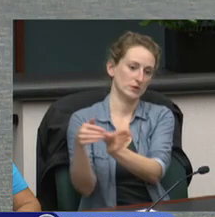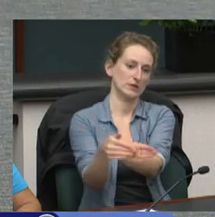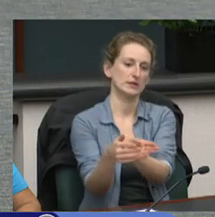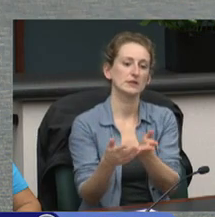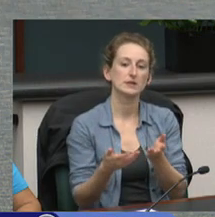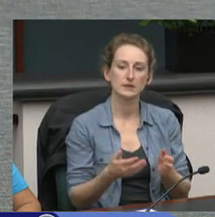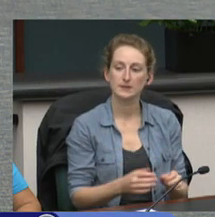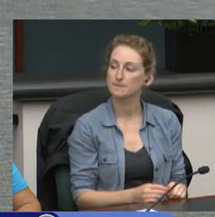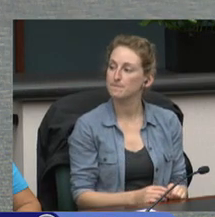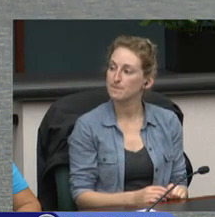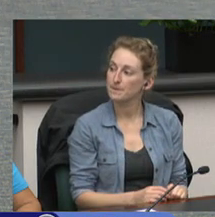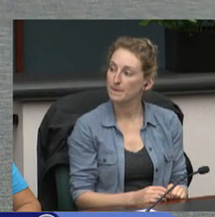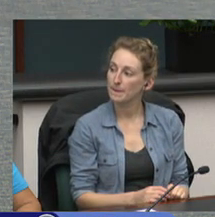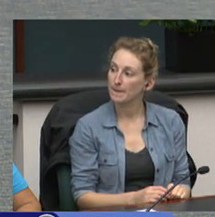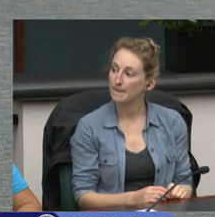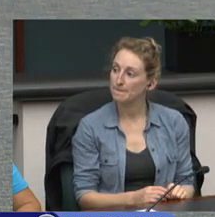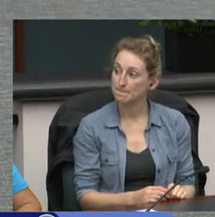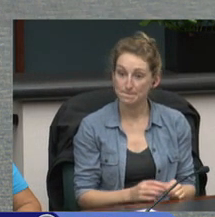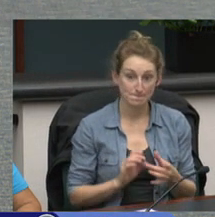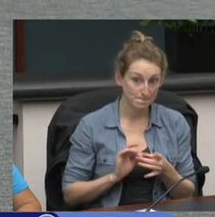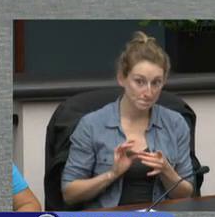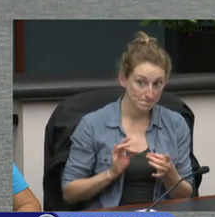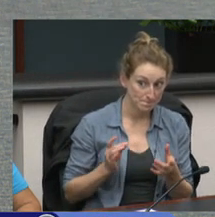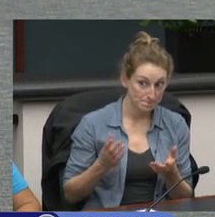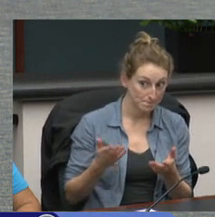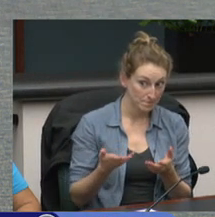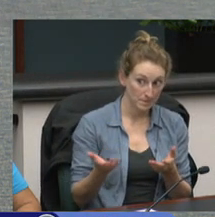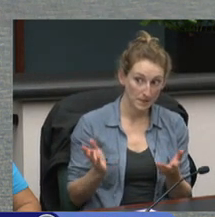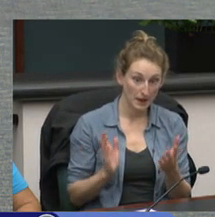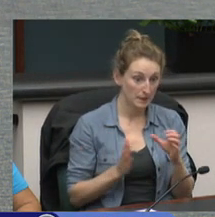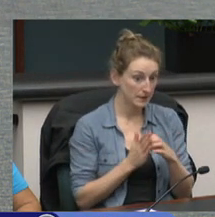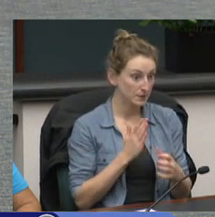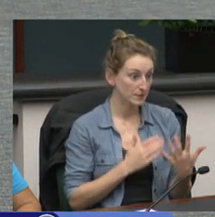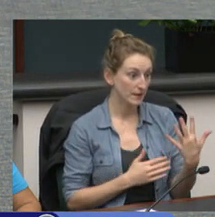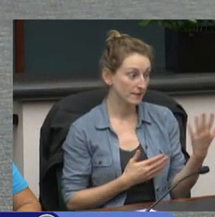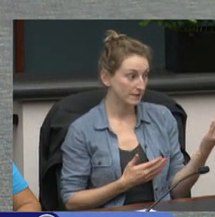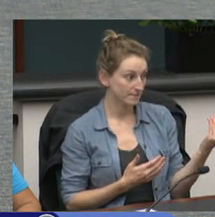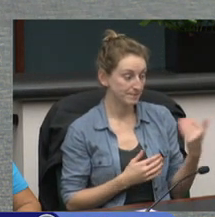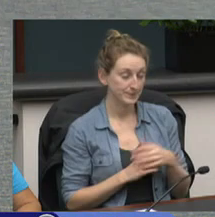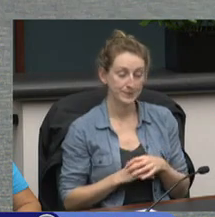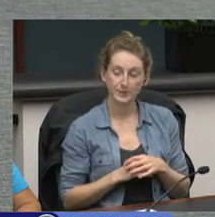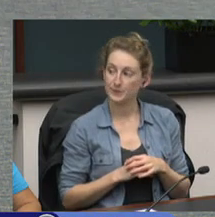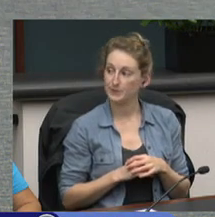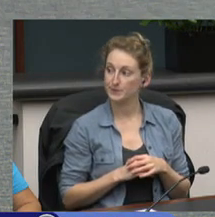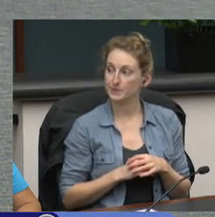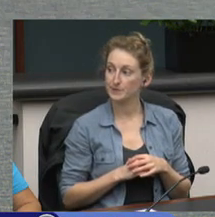comment on Chapter five okay seeing none